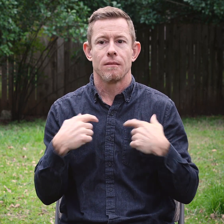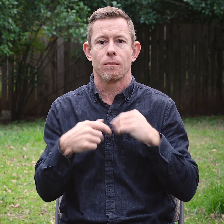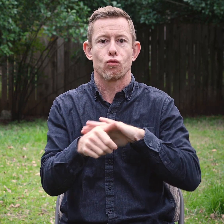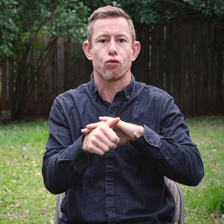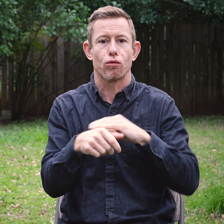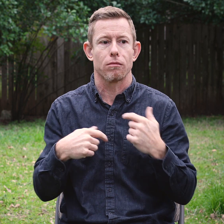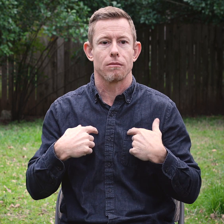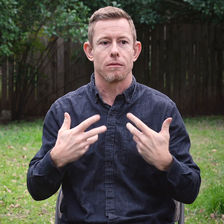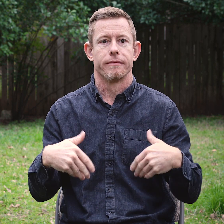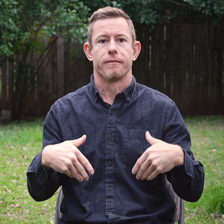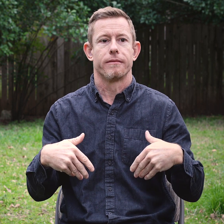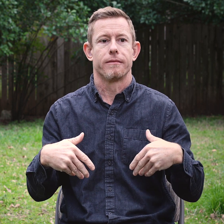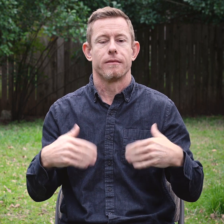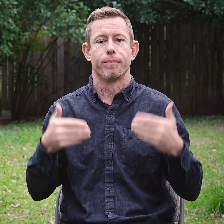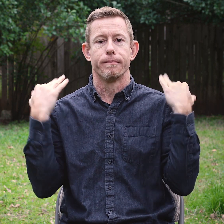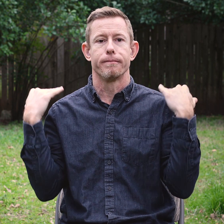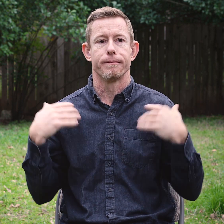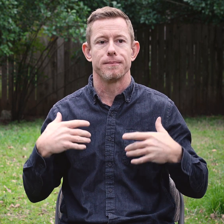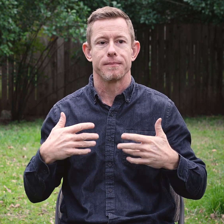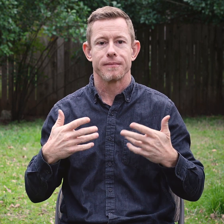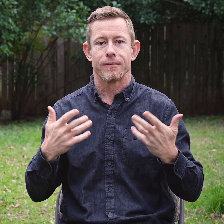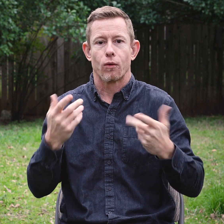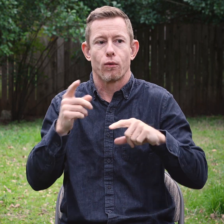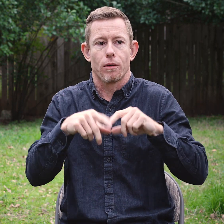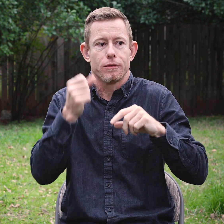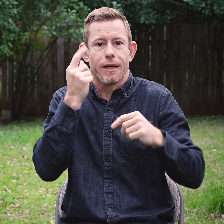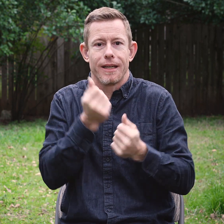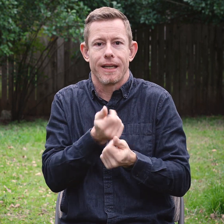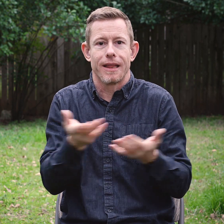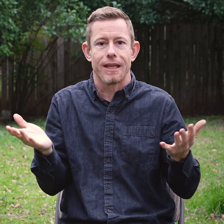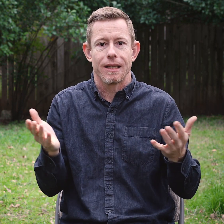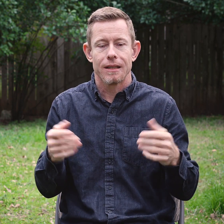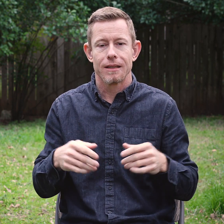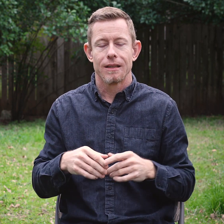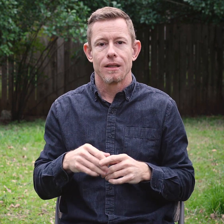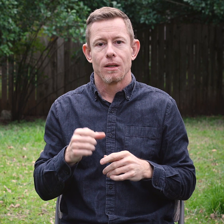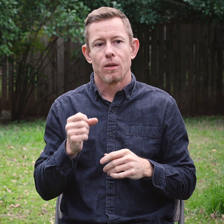while I was as slow as a turtle. I was lost. I couldn’t understand anything.